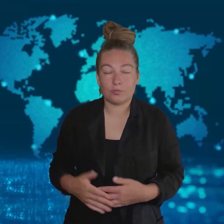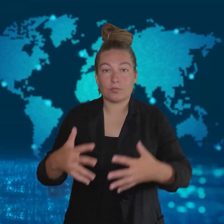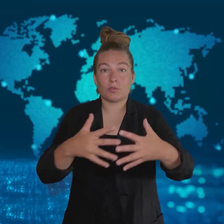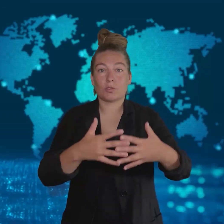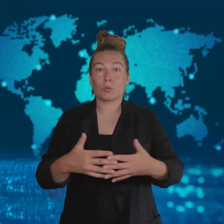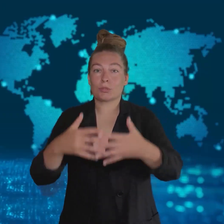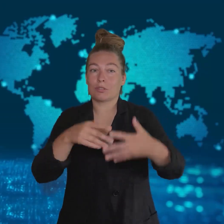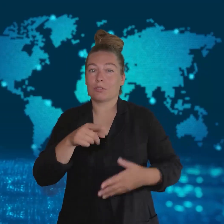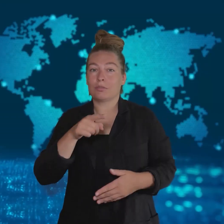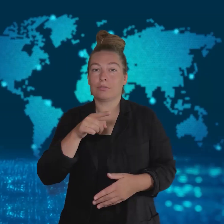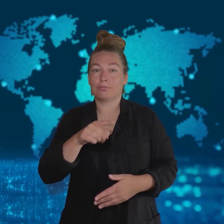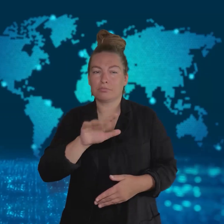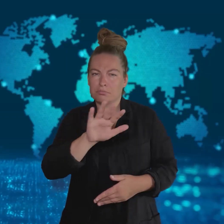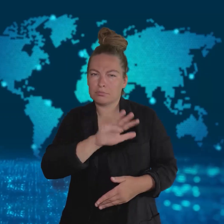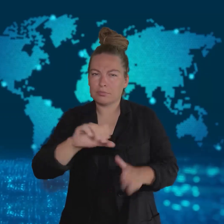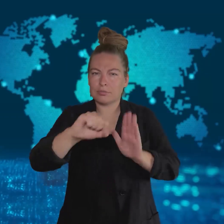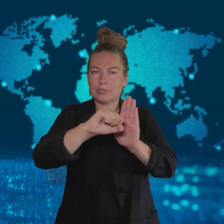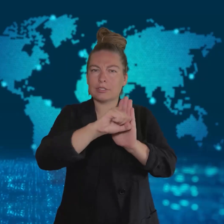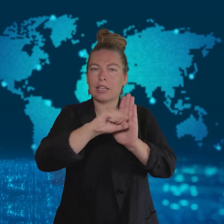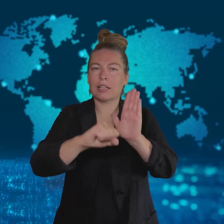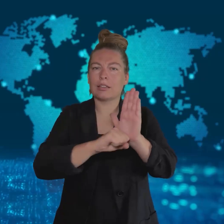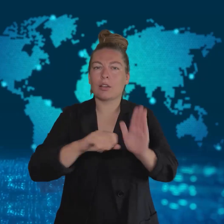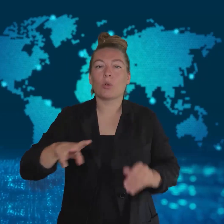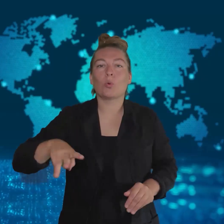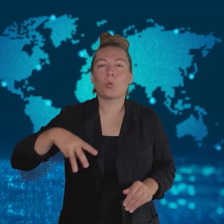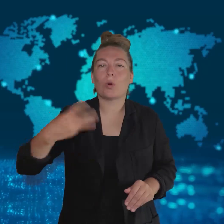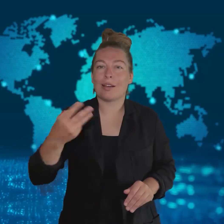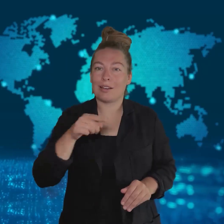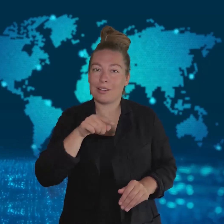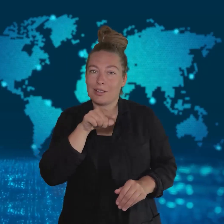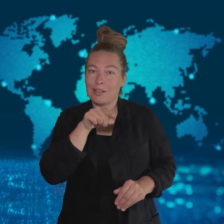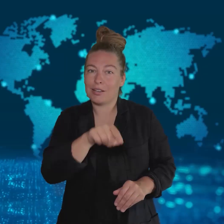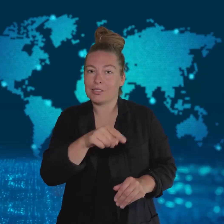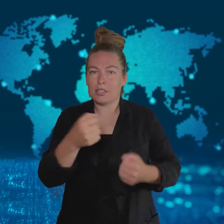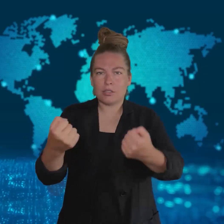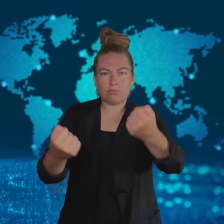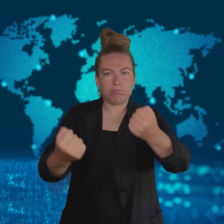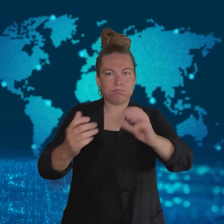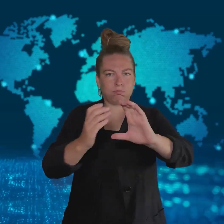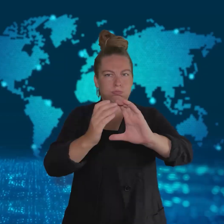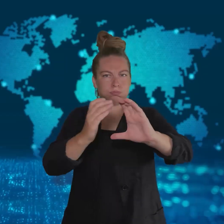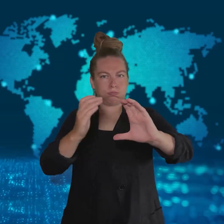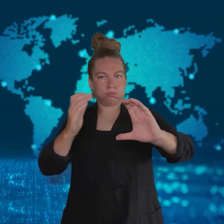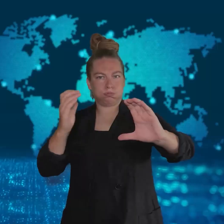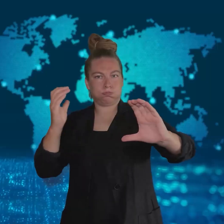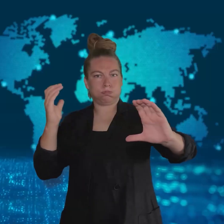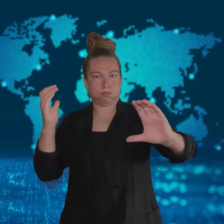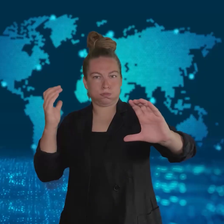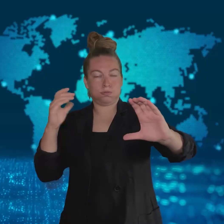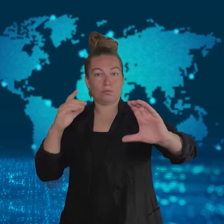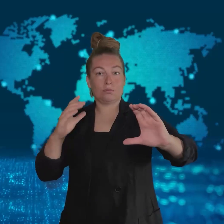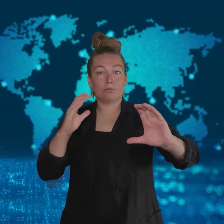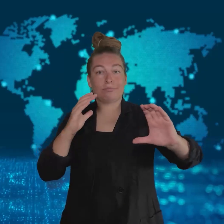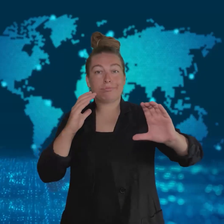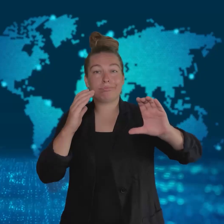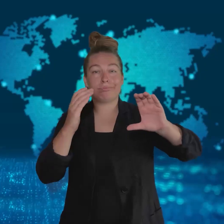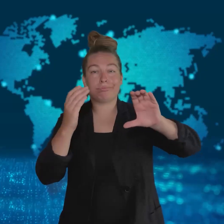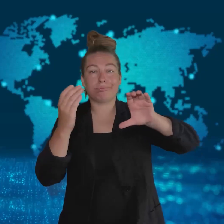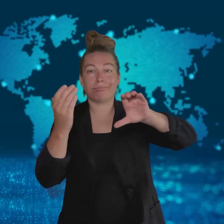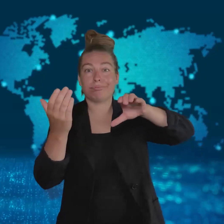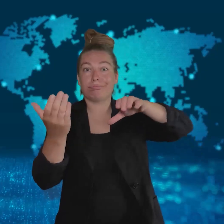A semi-truck flipped in Washington State.